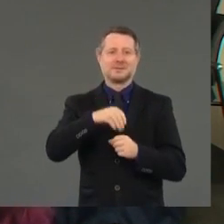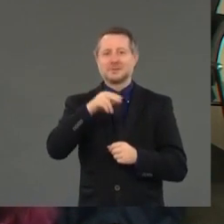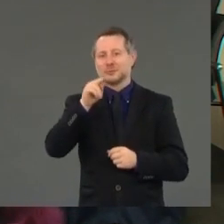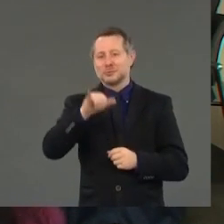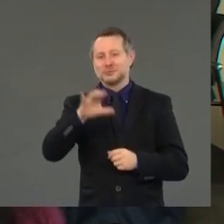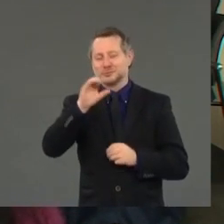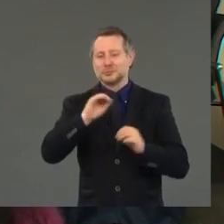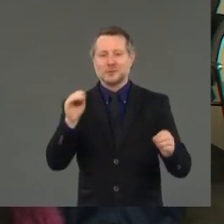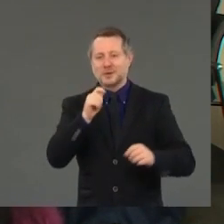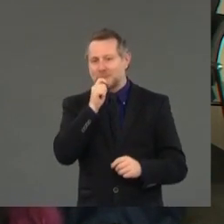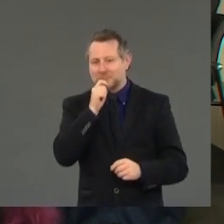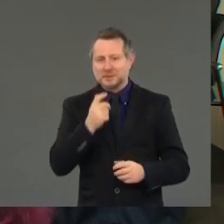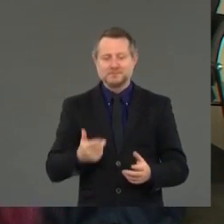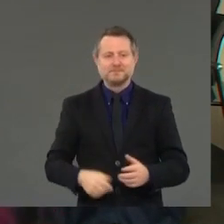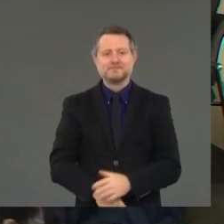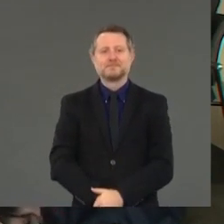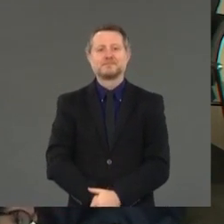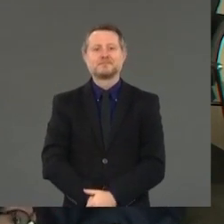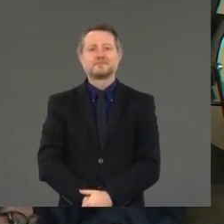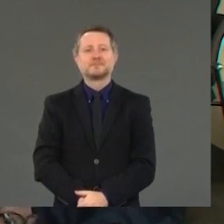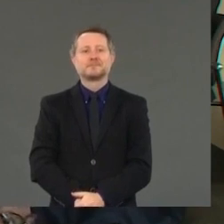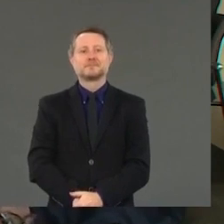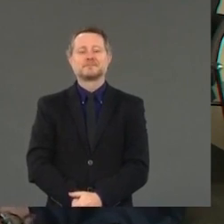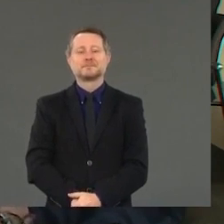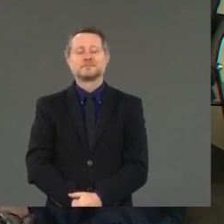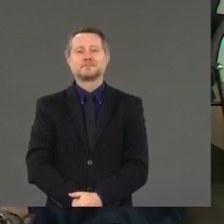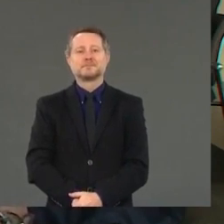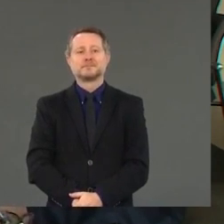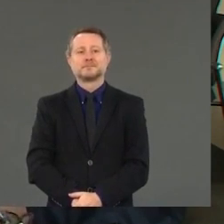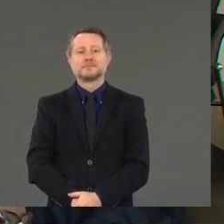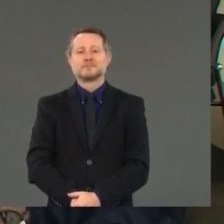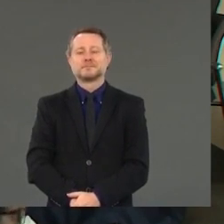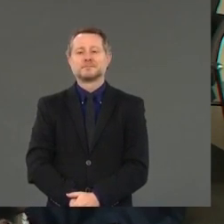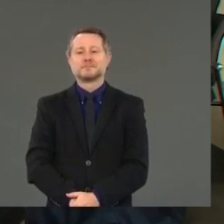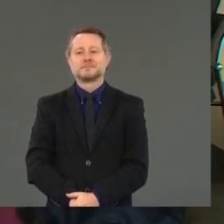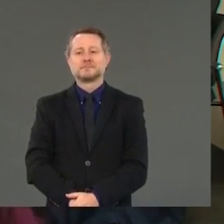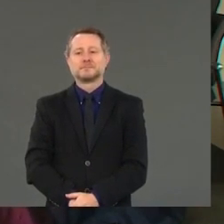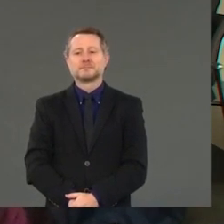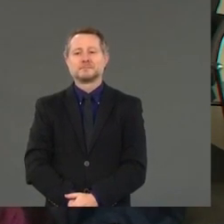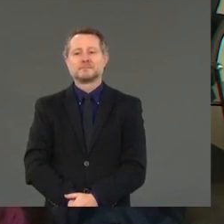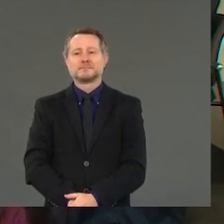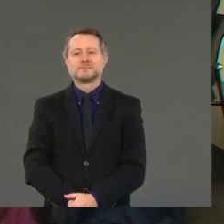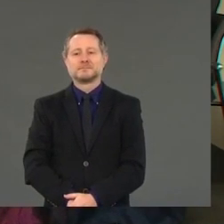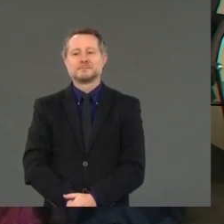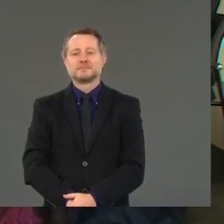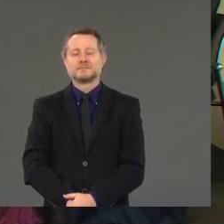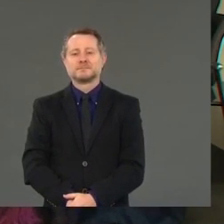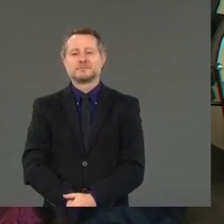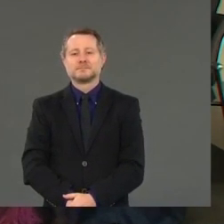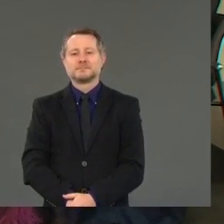UNIVERSITY SUGGESTS THAT FEWER THAN 4,300 PEOPLE HAVE DIED IN